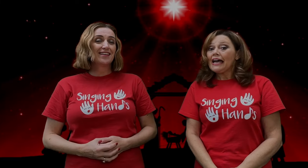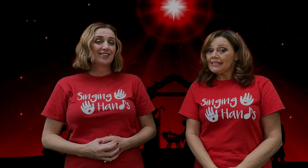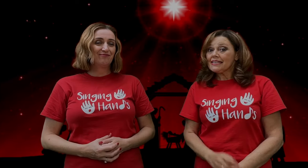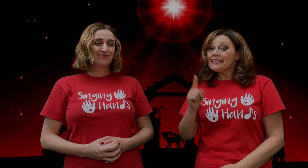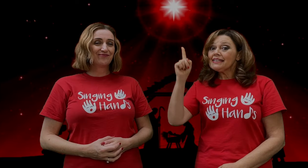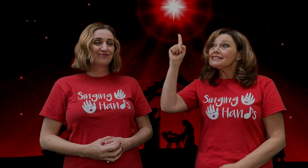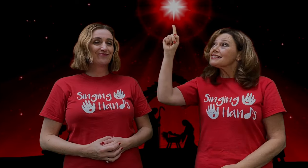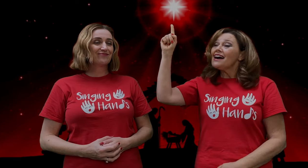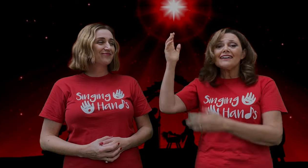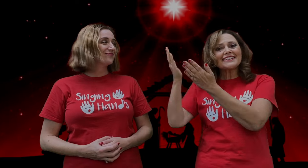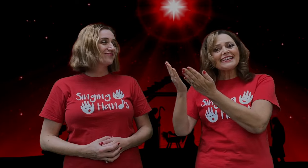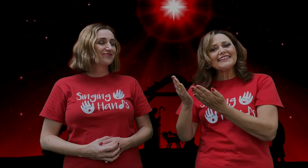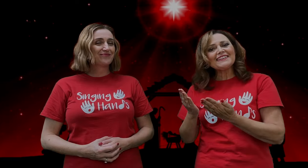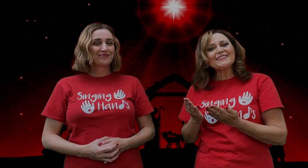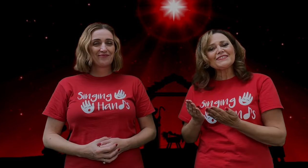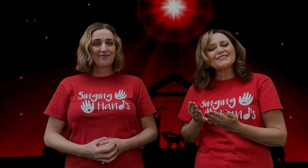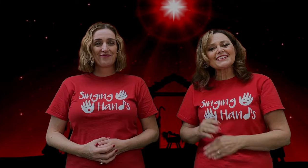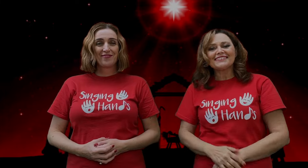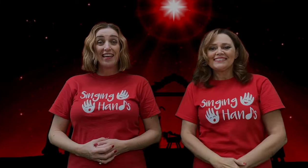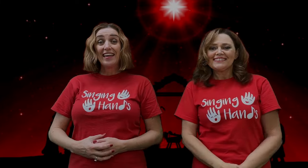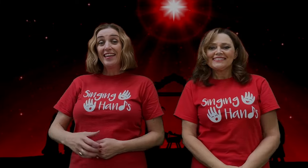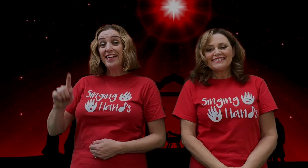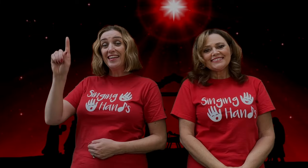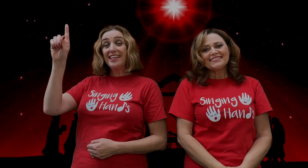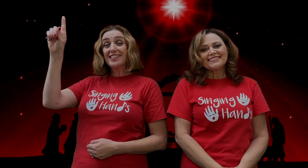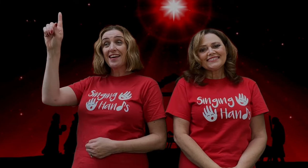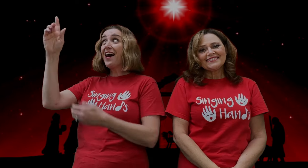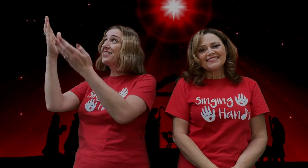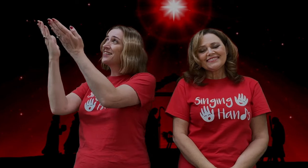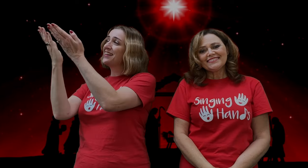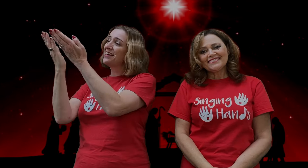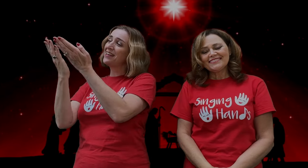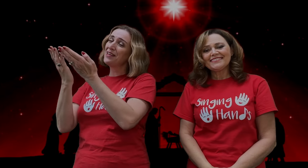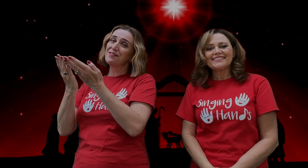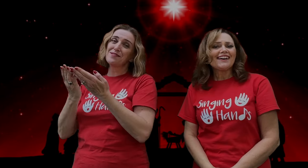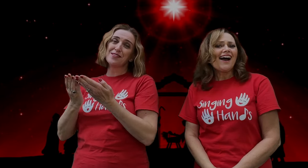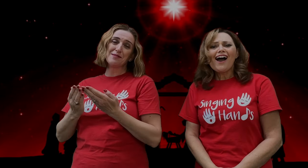And he is God's gift (he is God's gift)